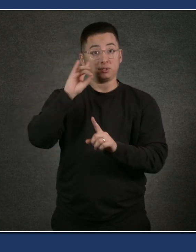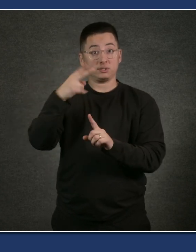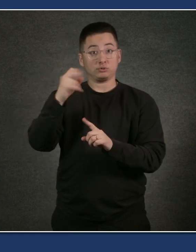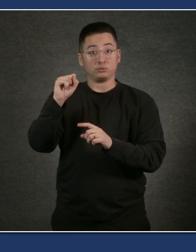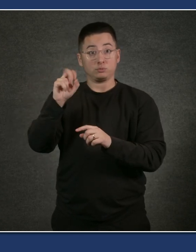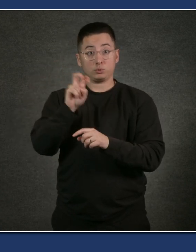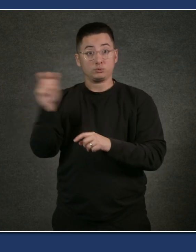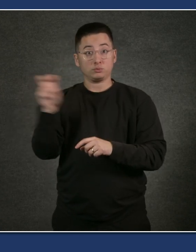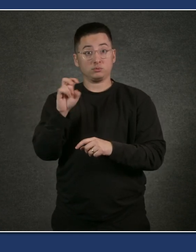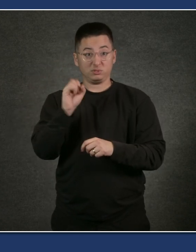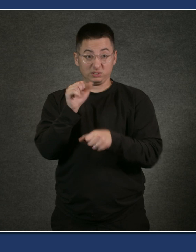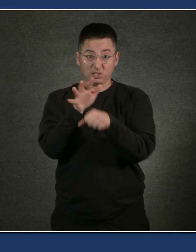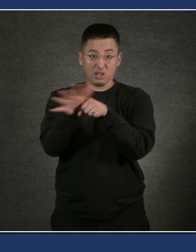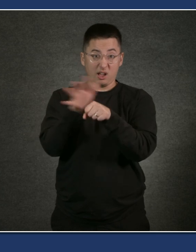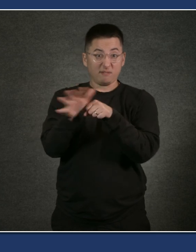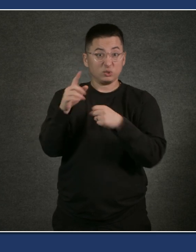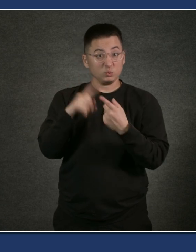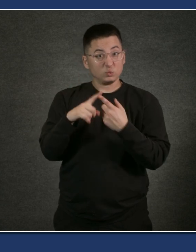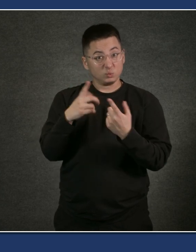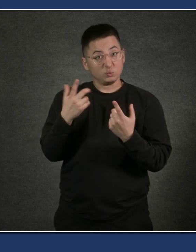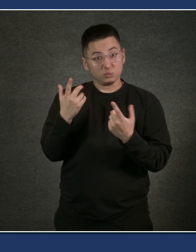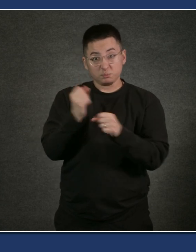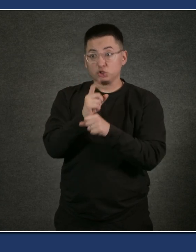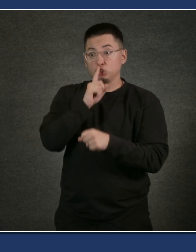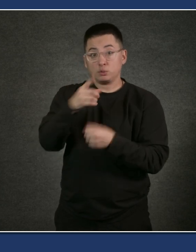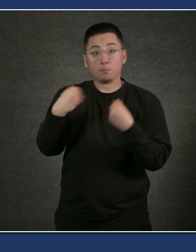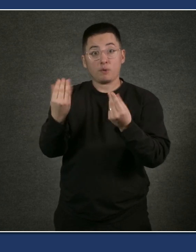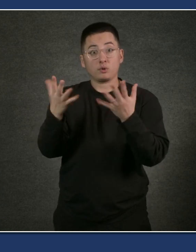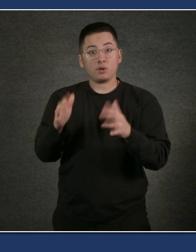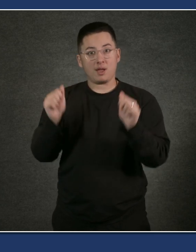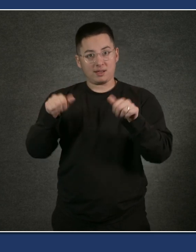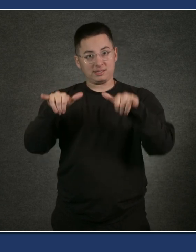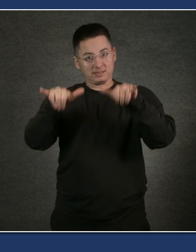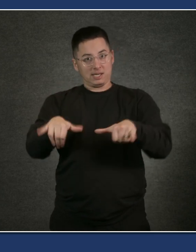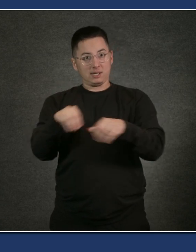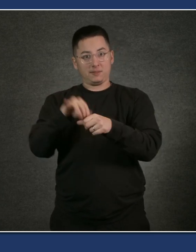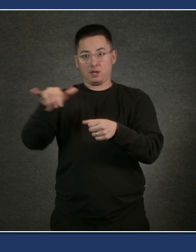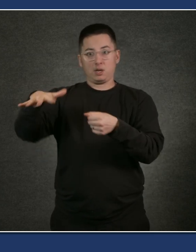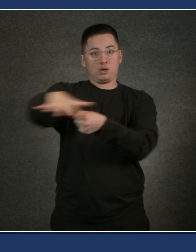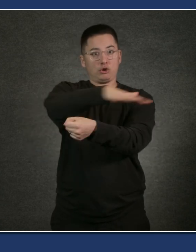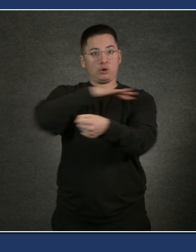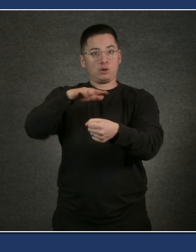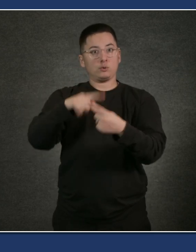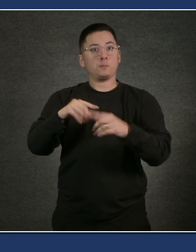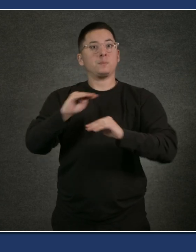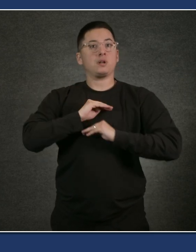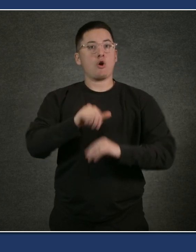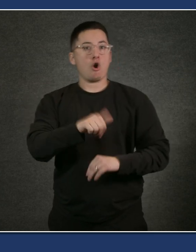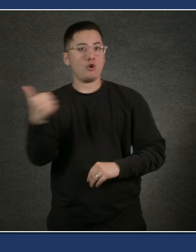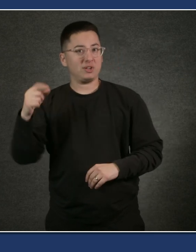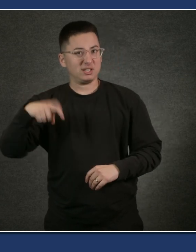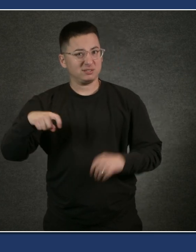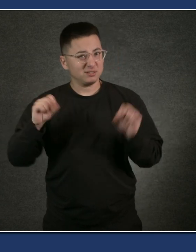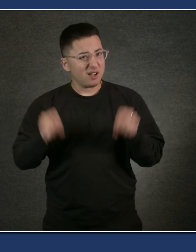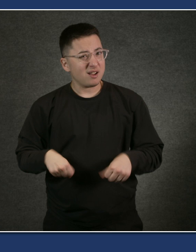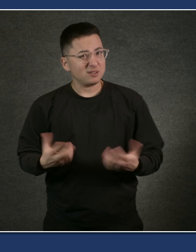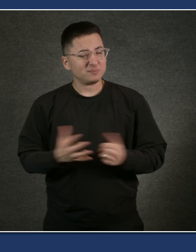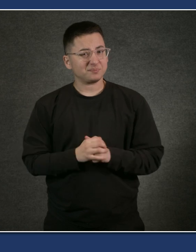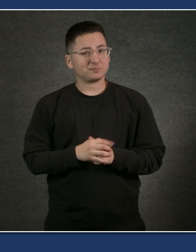may be enough to ensure providers can stay in the area to meet other needs.